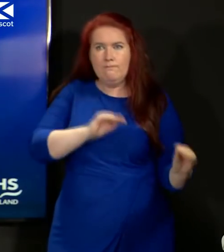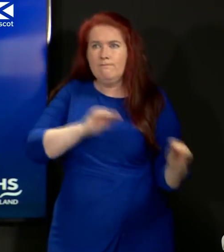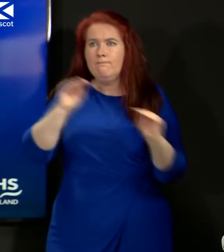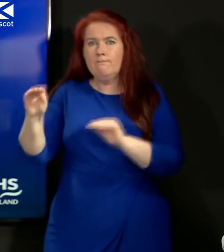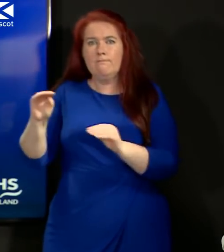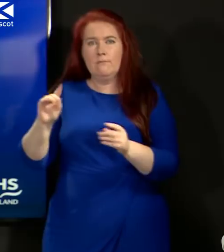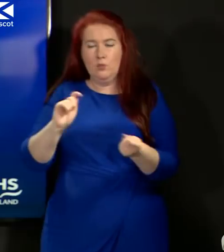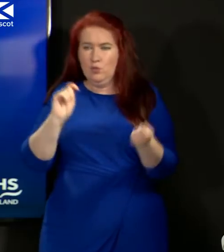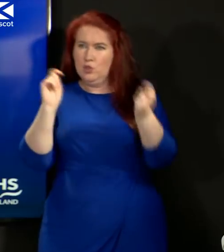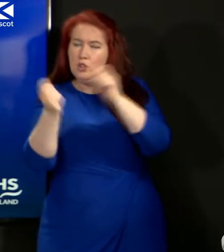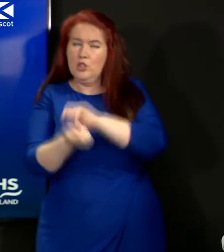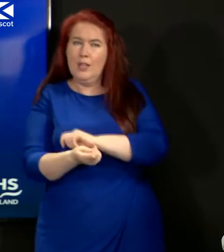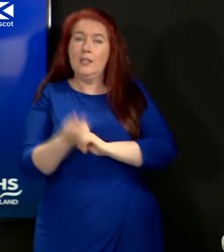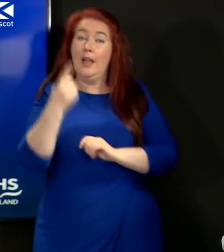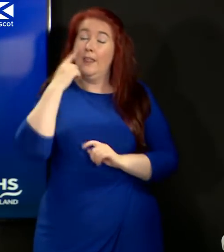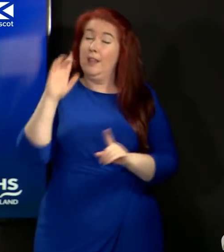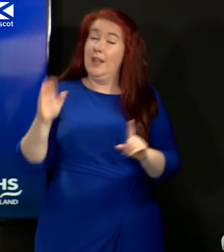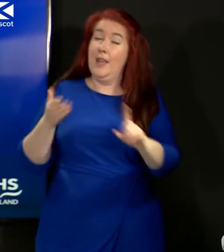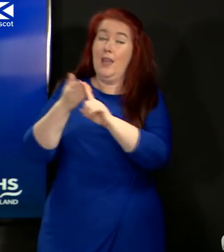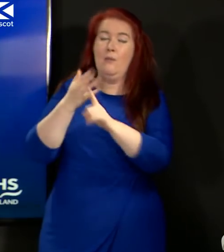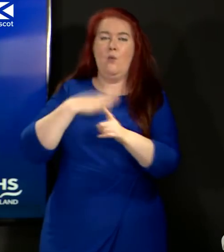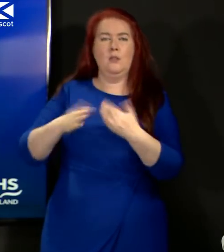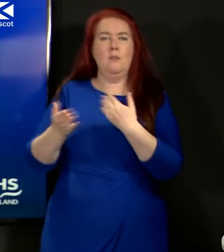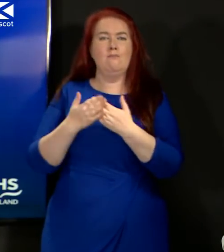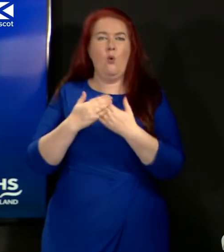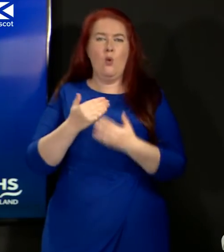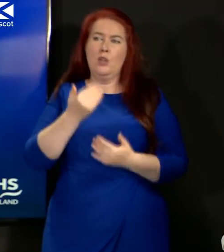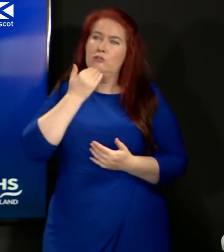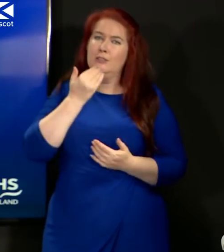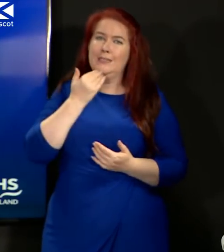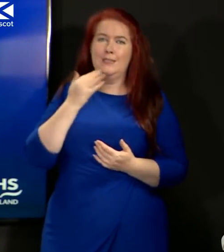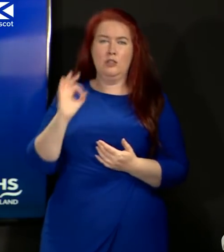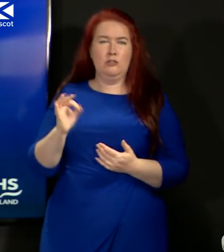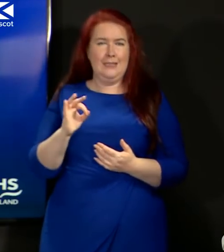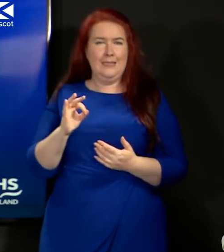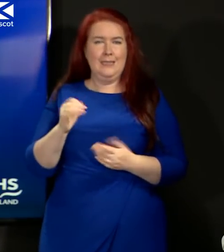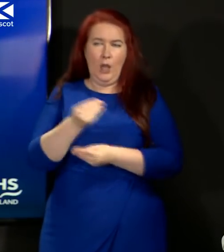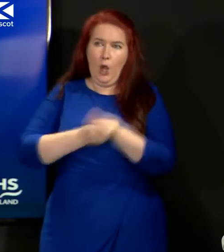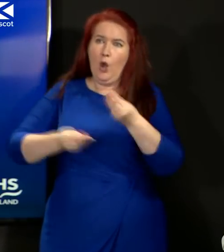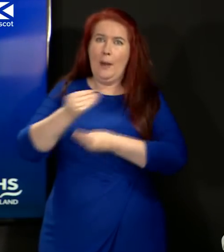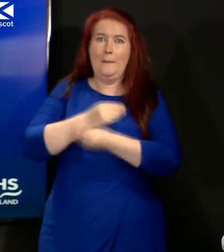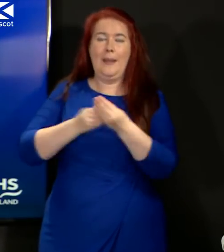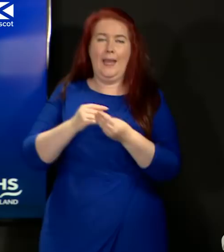the ambition is to have a green economy and to transfer skills into that area is clearly